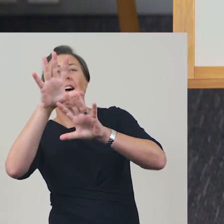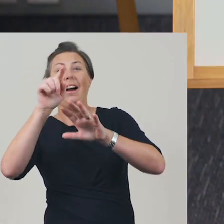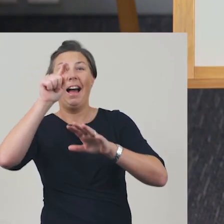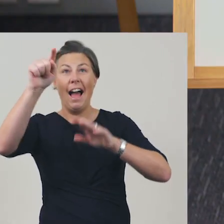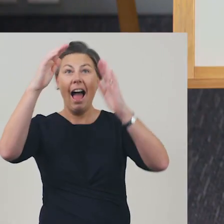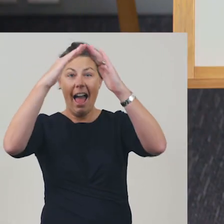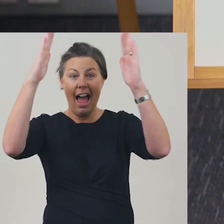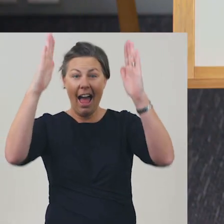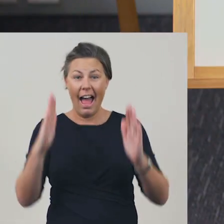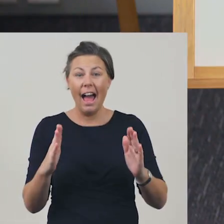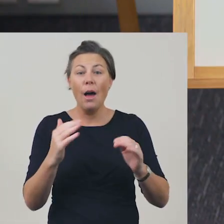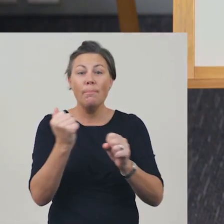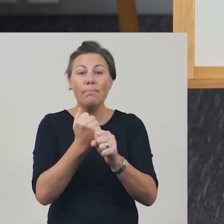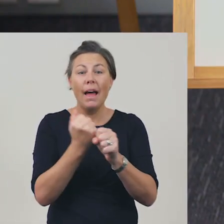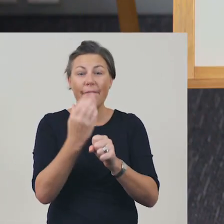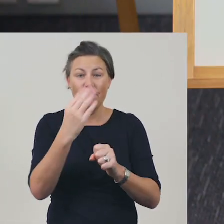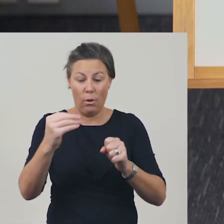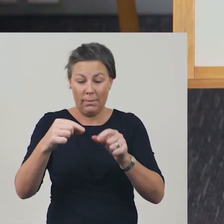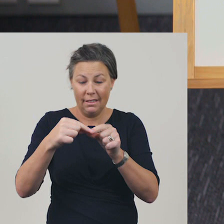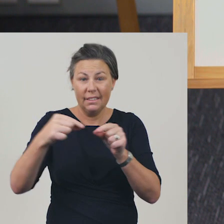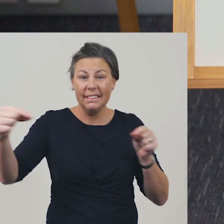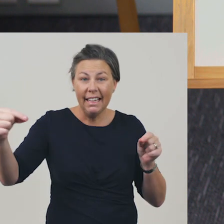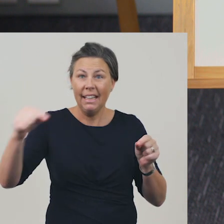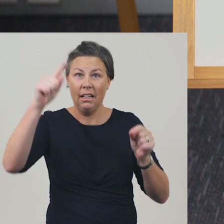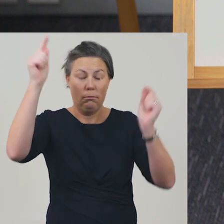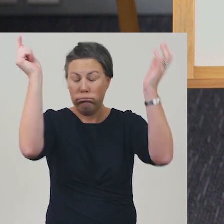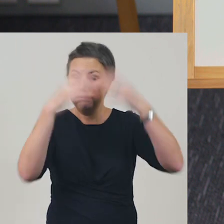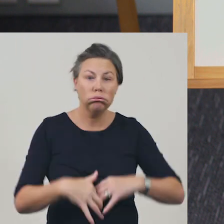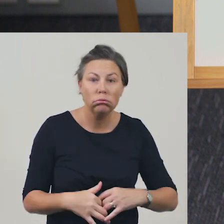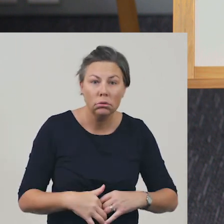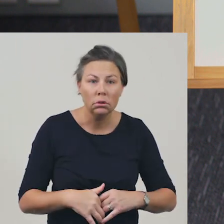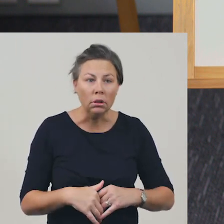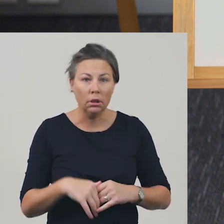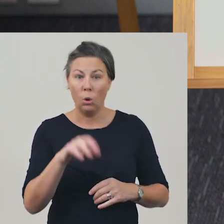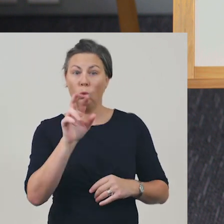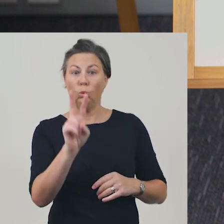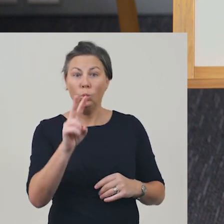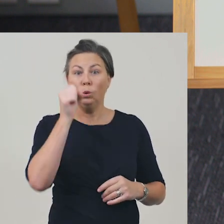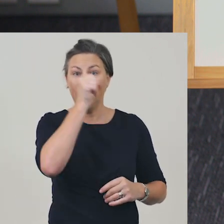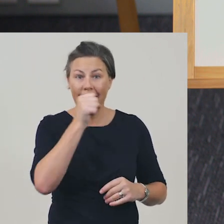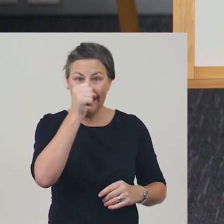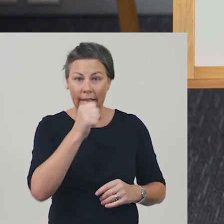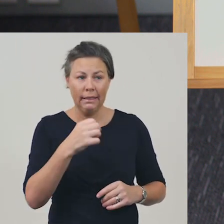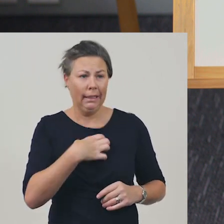The first and second little pigs ran to the third little pig’s house, to tell her about the wolf.